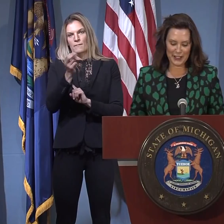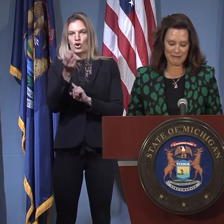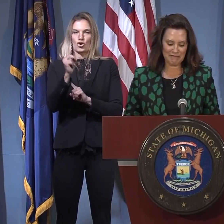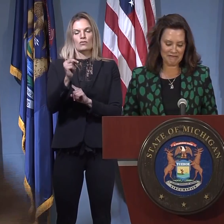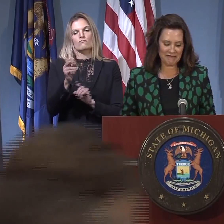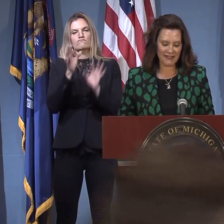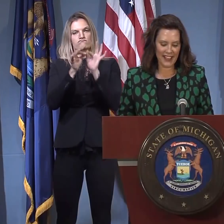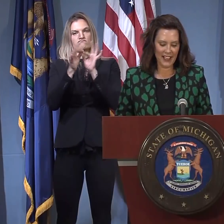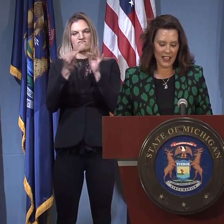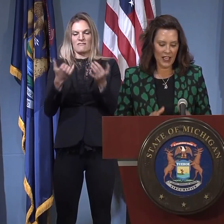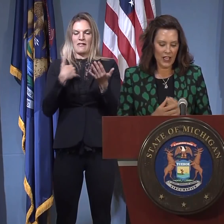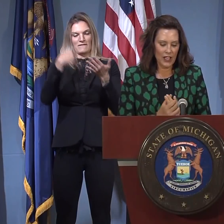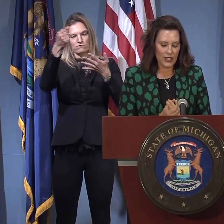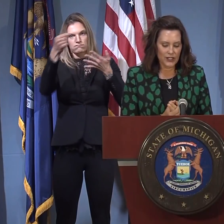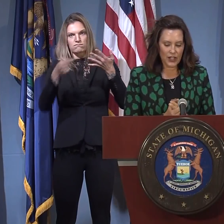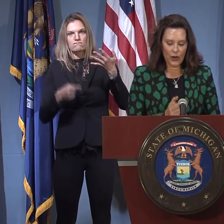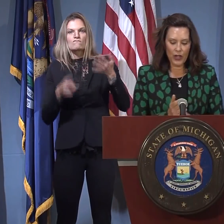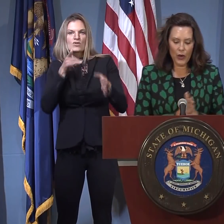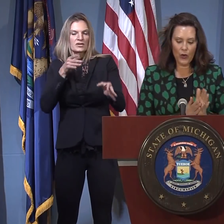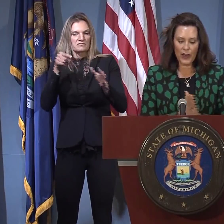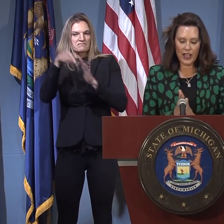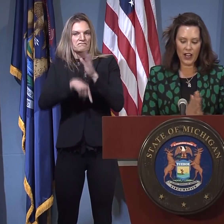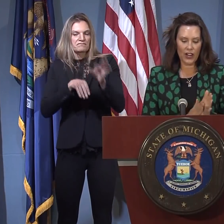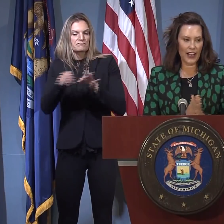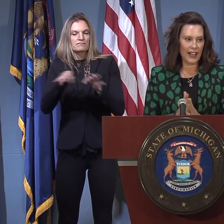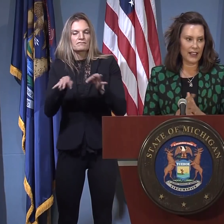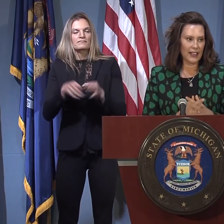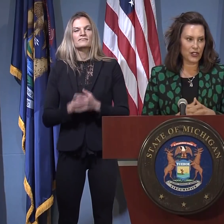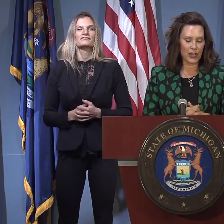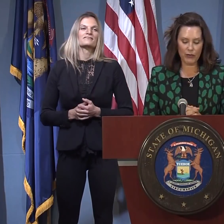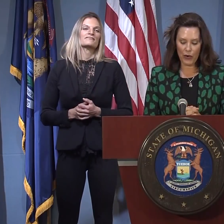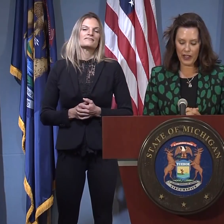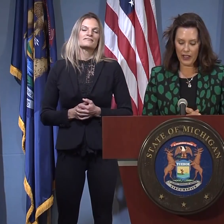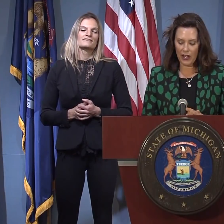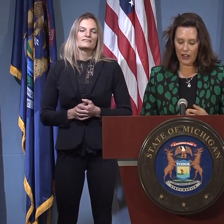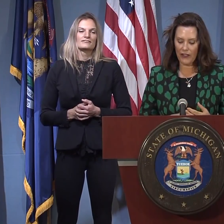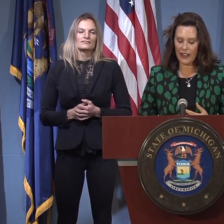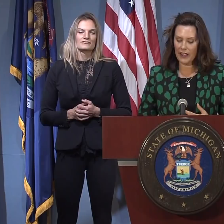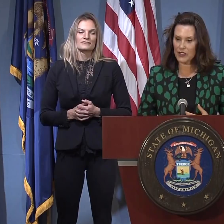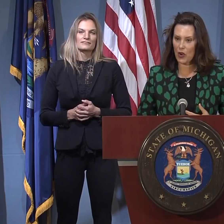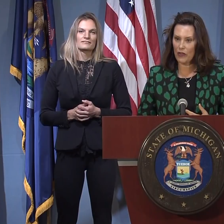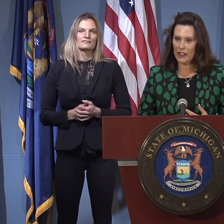DOCTOR AND MARK BURTON AS WELL AS LIEUTENANT GOVERNOR. WE GOT A NUMBER NUMBER OF THINGS ON THE